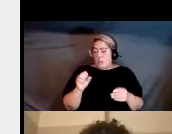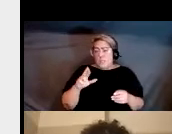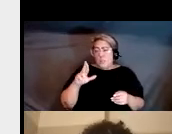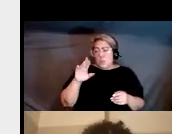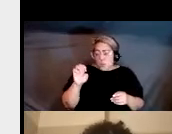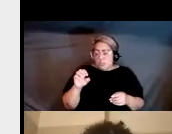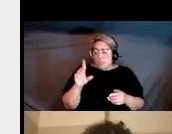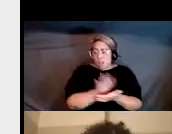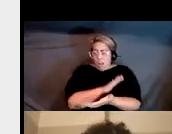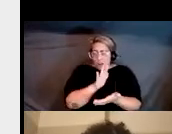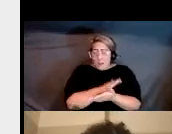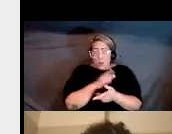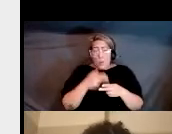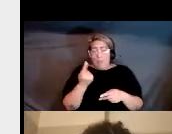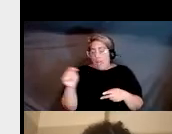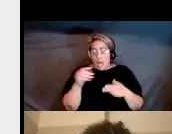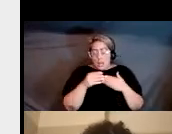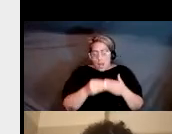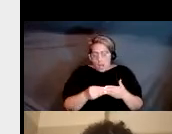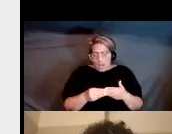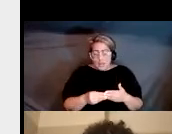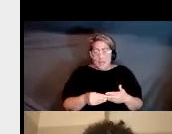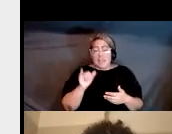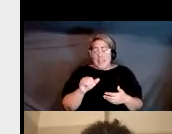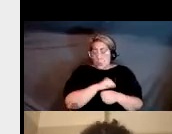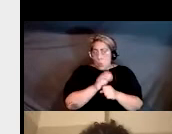guide. COVID venue guide.com